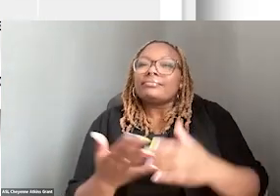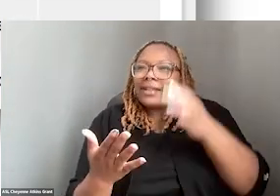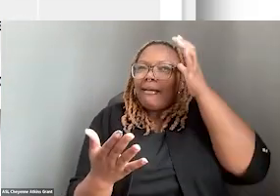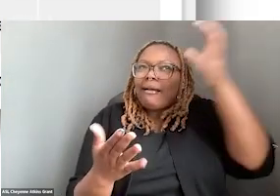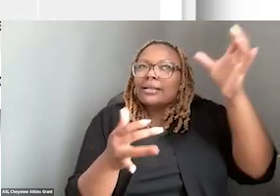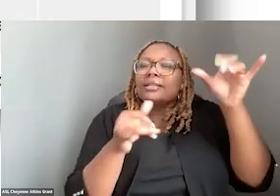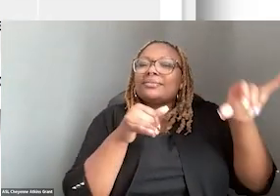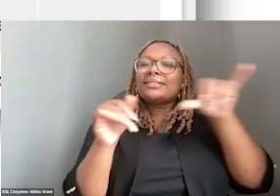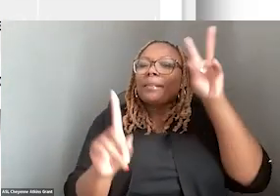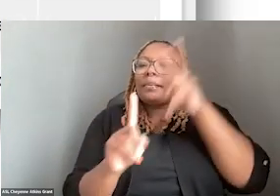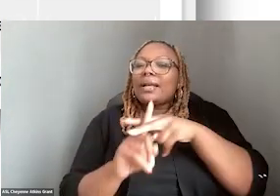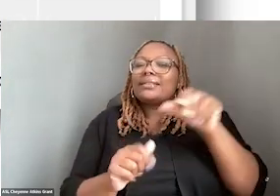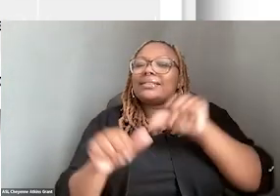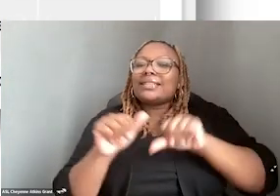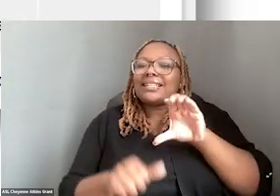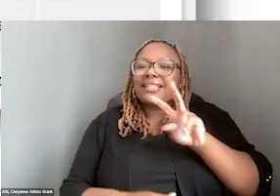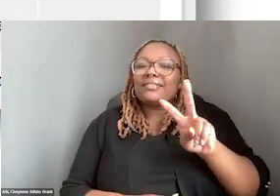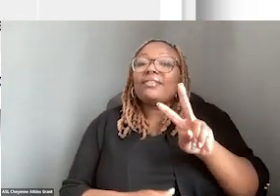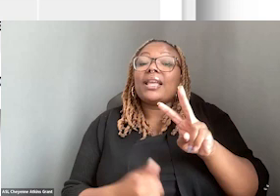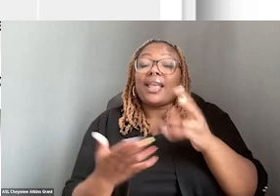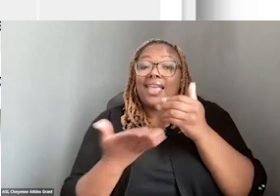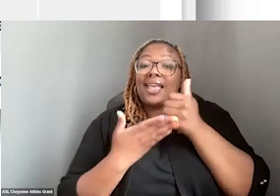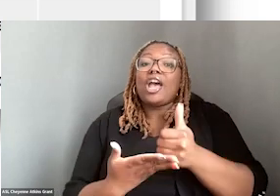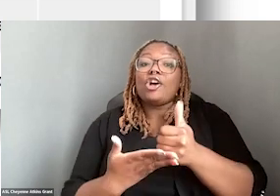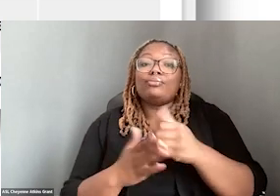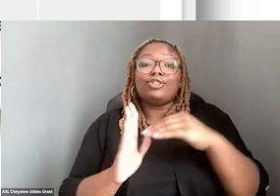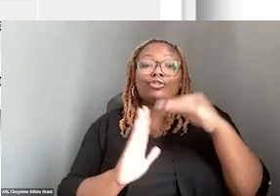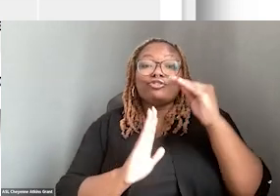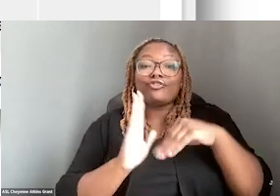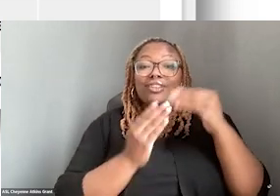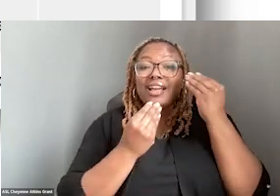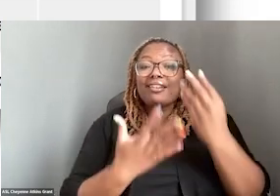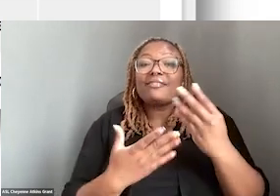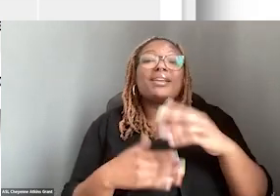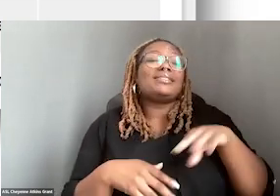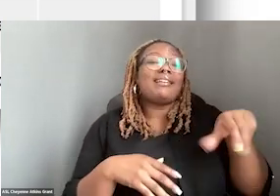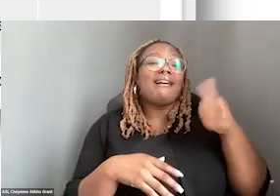It's a tool that helps you fill out biosketches and current pending other support forms